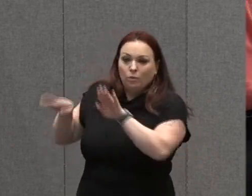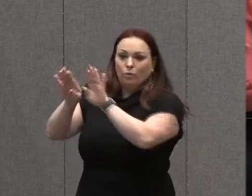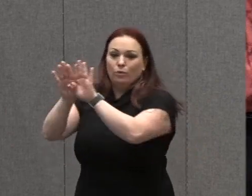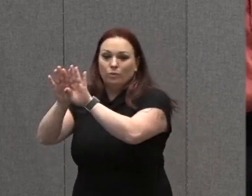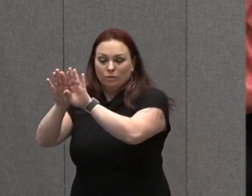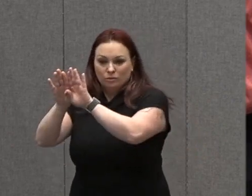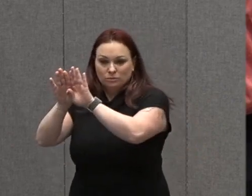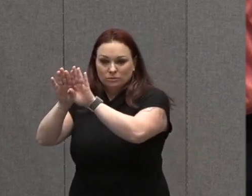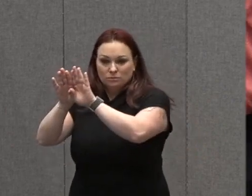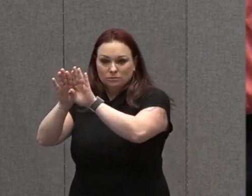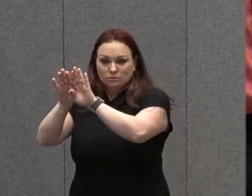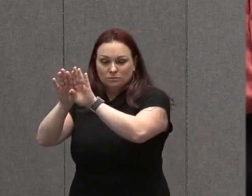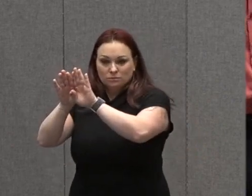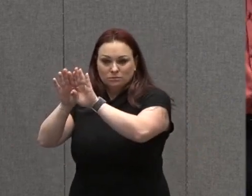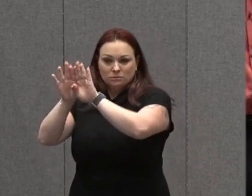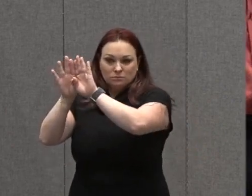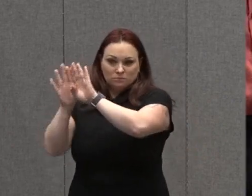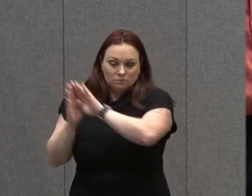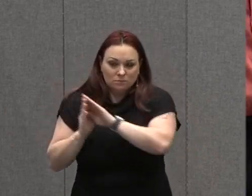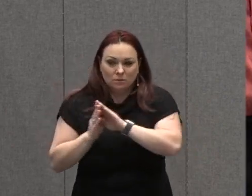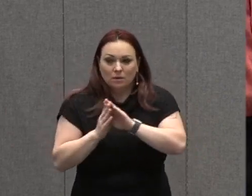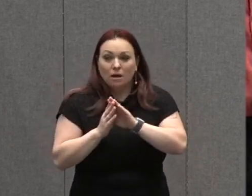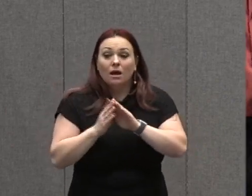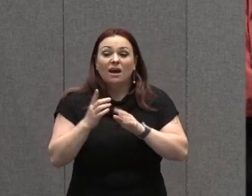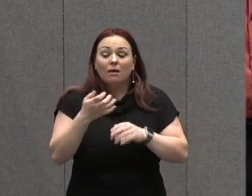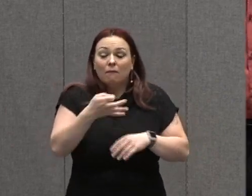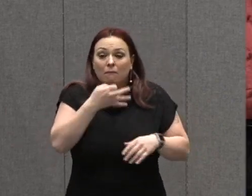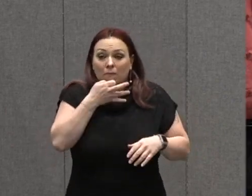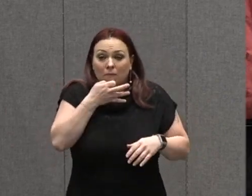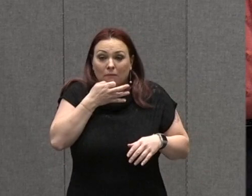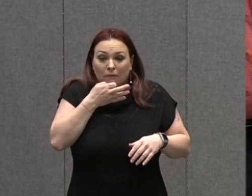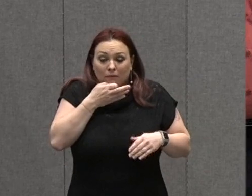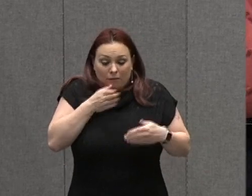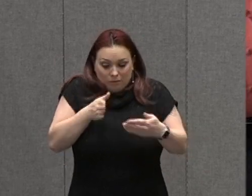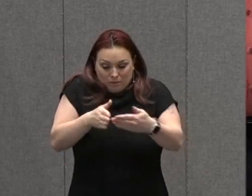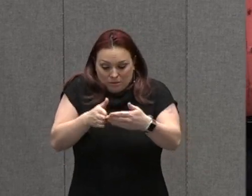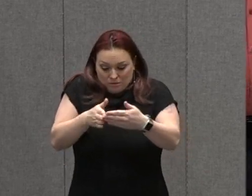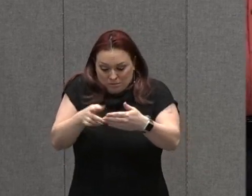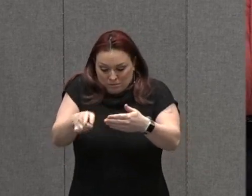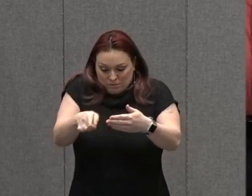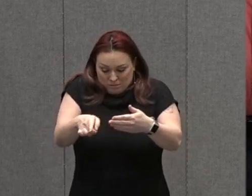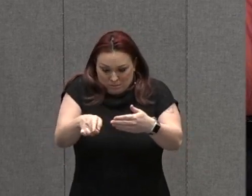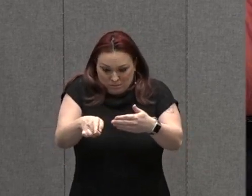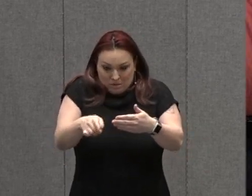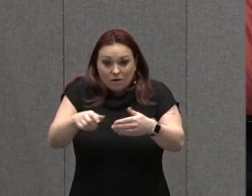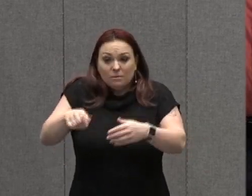Yes chrrrooooofffffff. Around the corner, men are digging up the street.